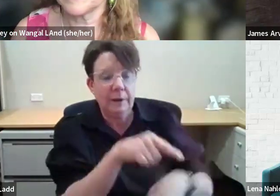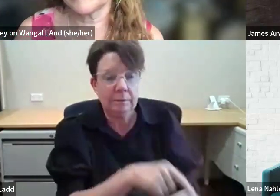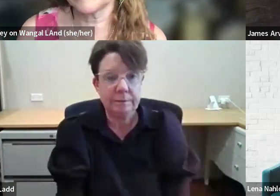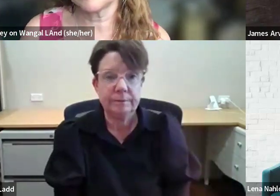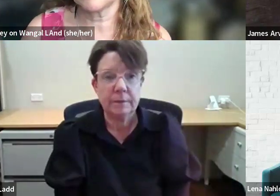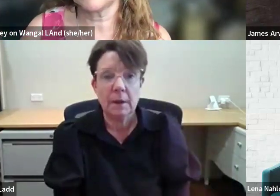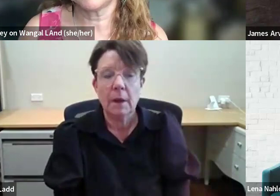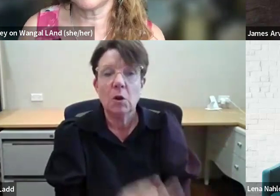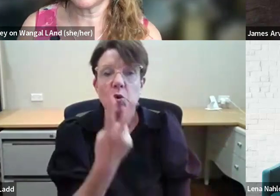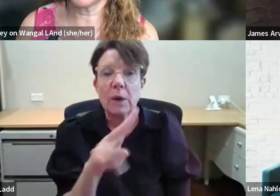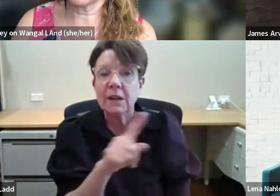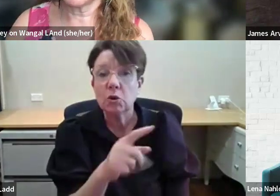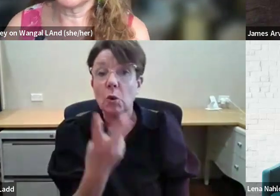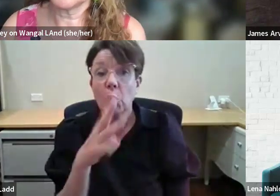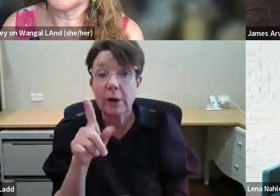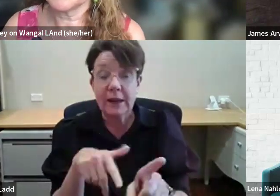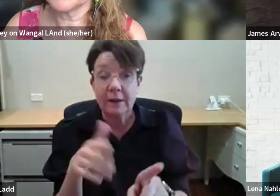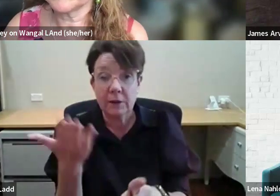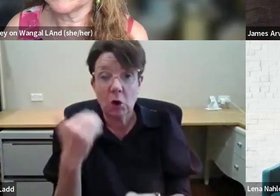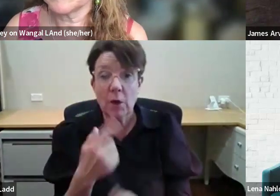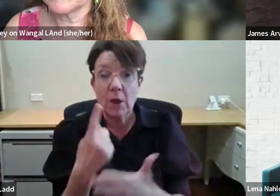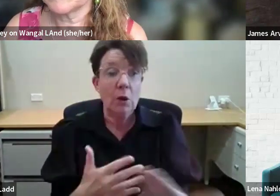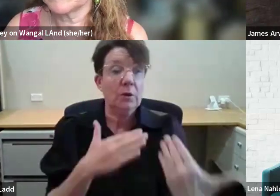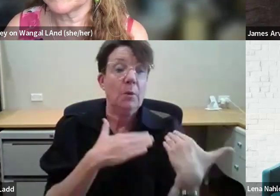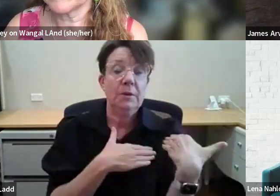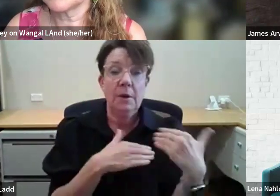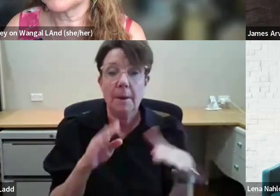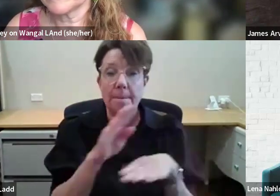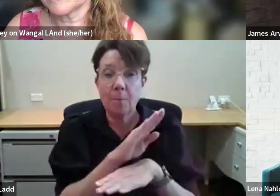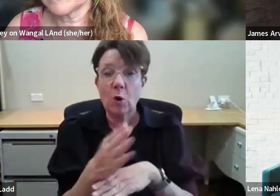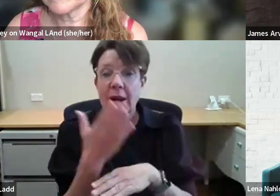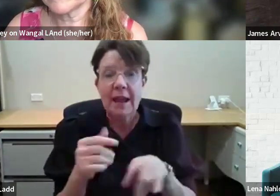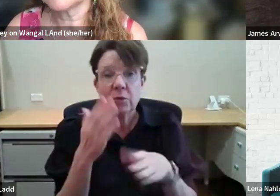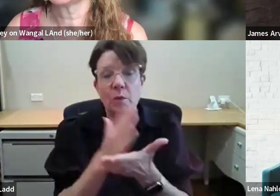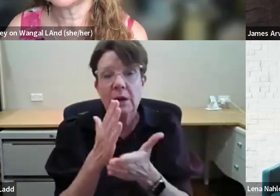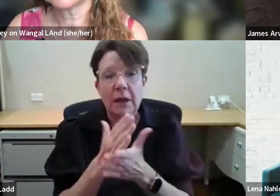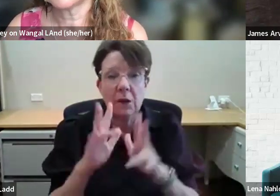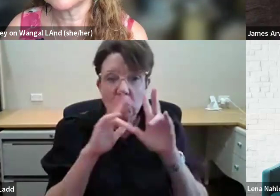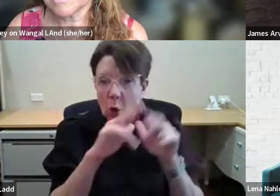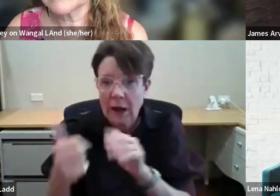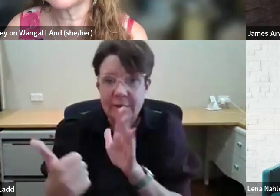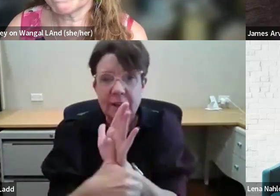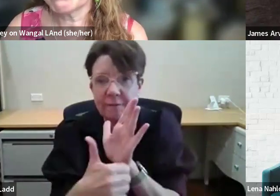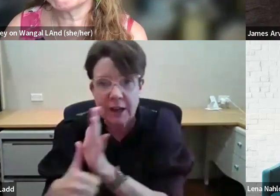financially sound. I think we have seen attempts and we can criticise them and talk about them in